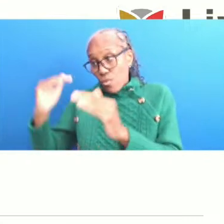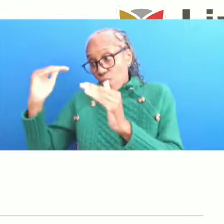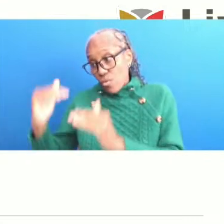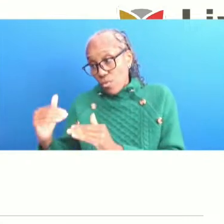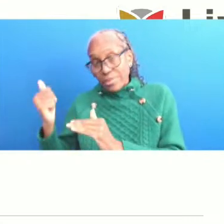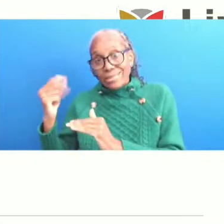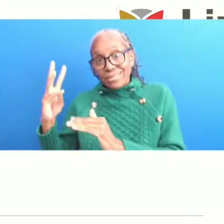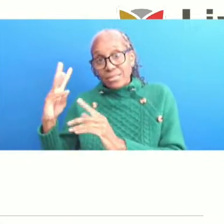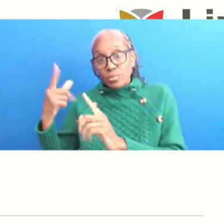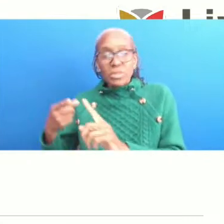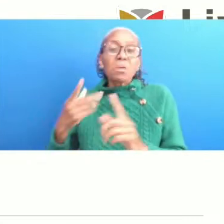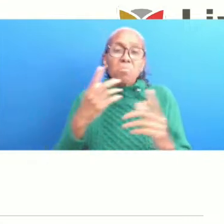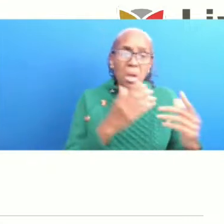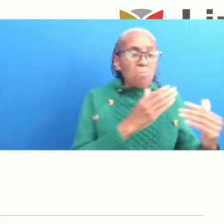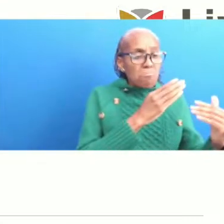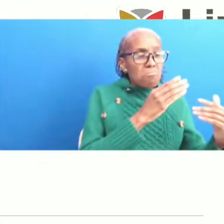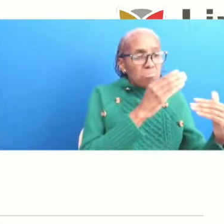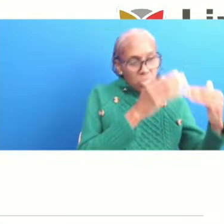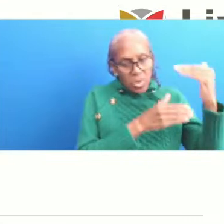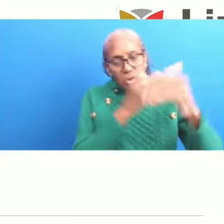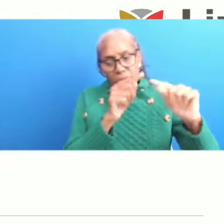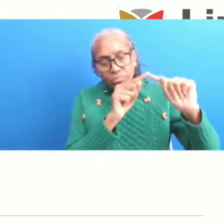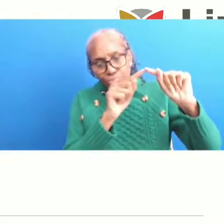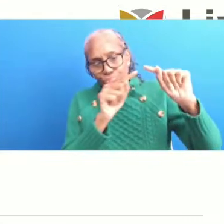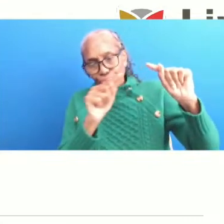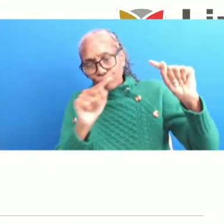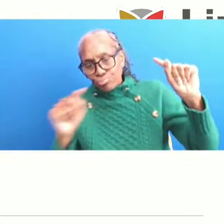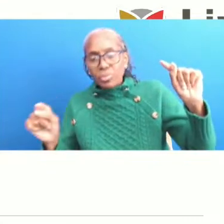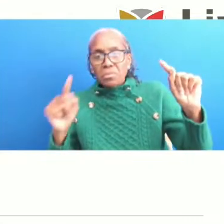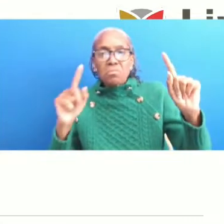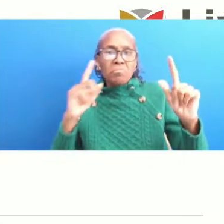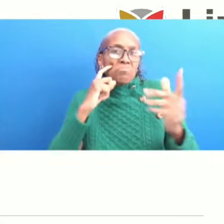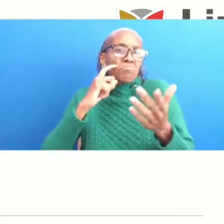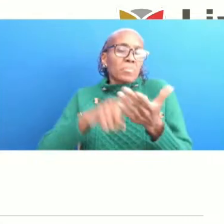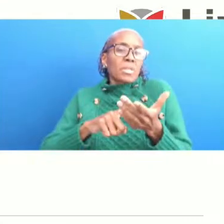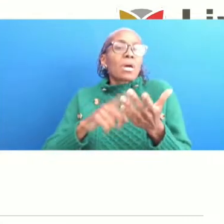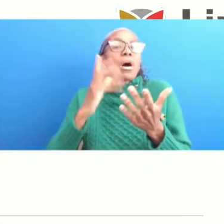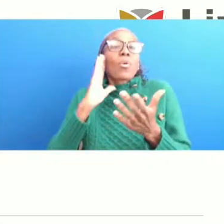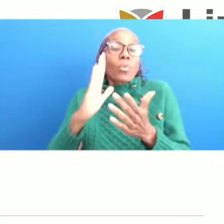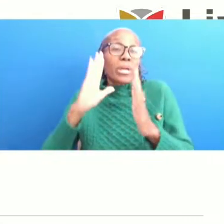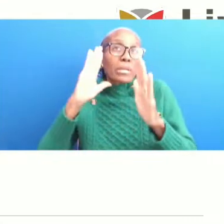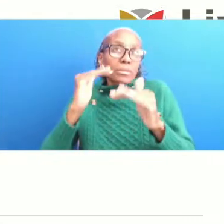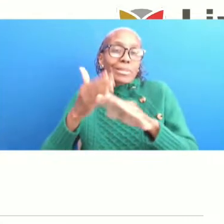WE STILL ARE QUITE A BIT OF WAYS FROM OUR GOAL OF 16% BUT